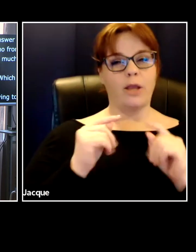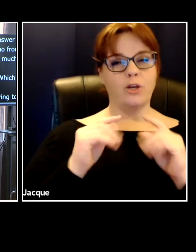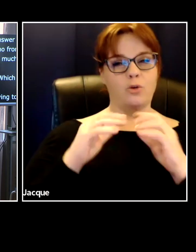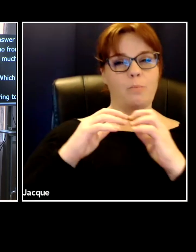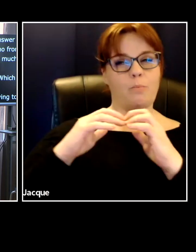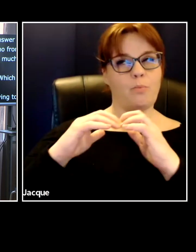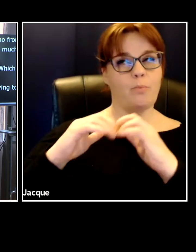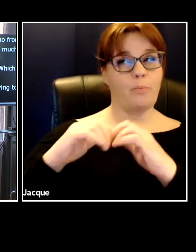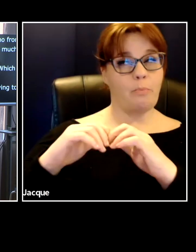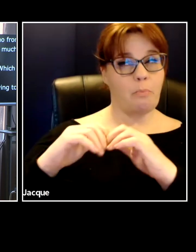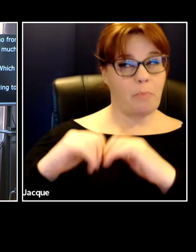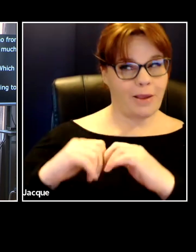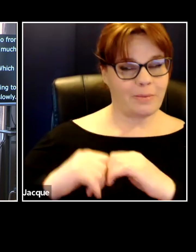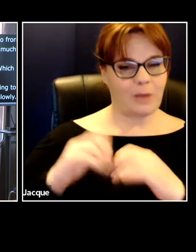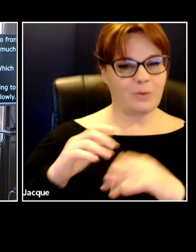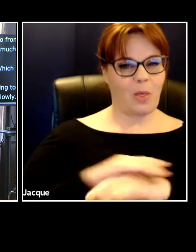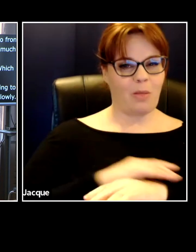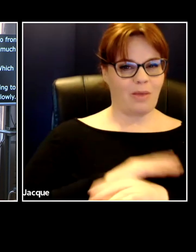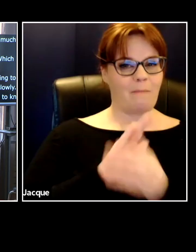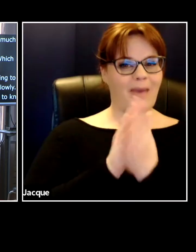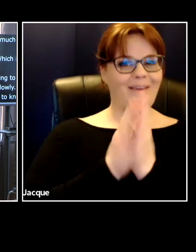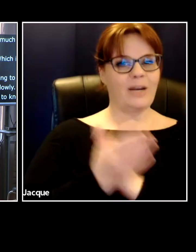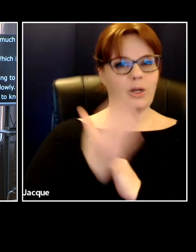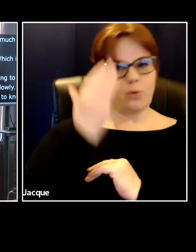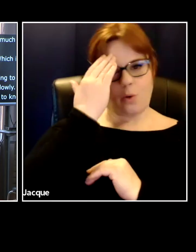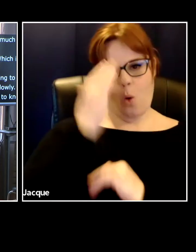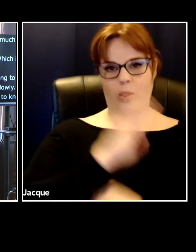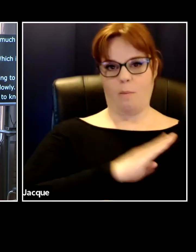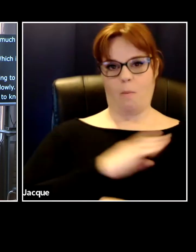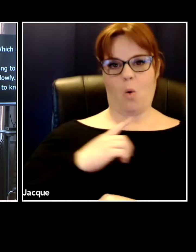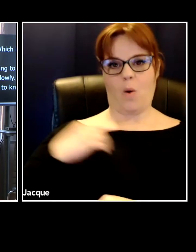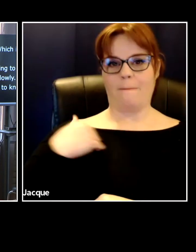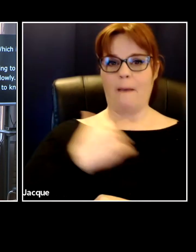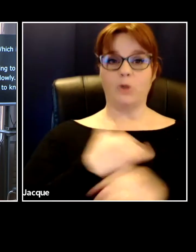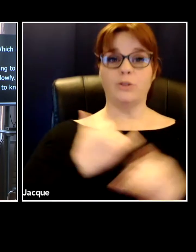um by getting to know their transit board members who are currently elected officials and building